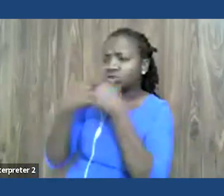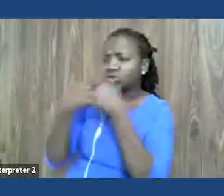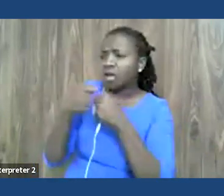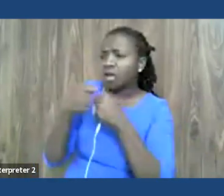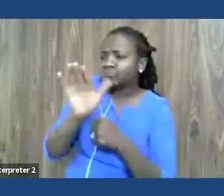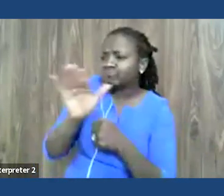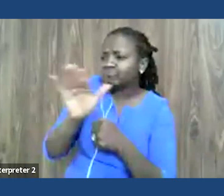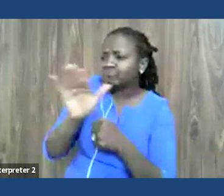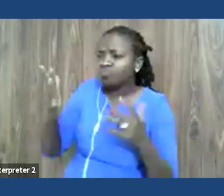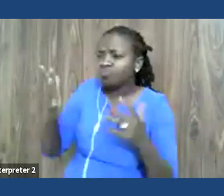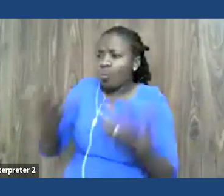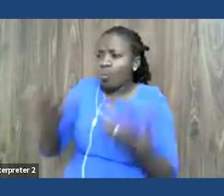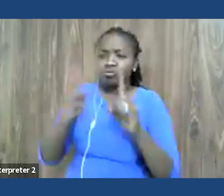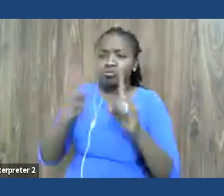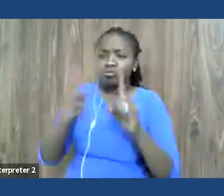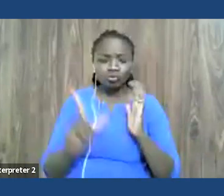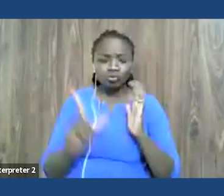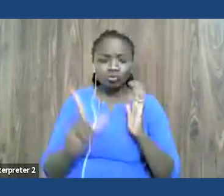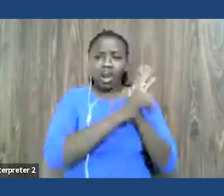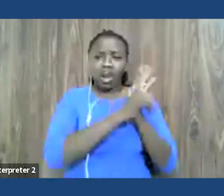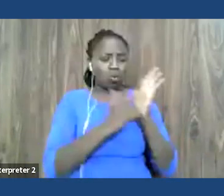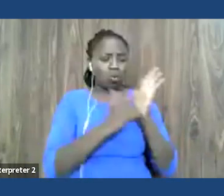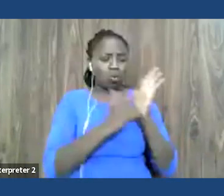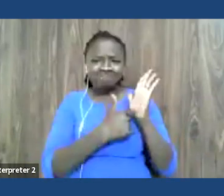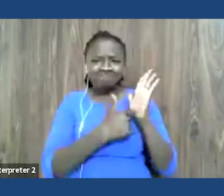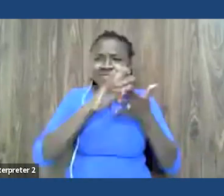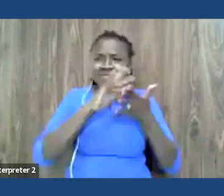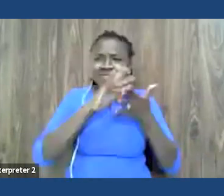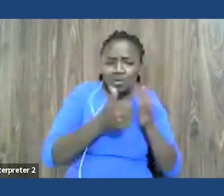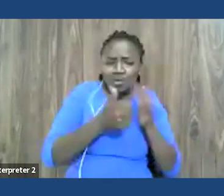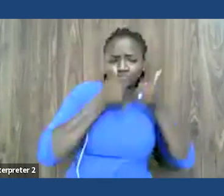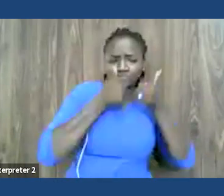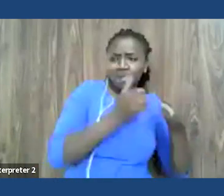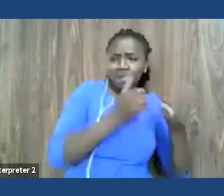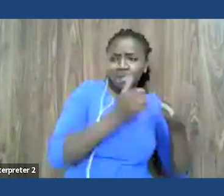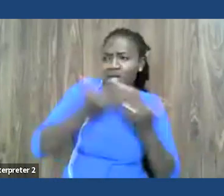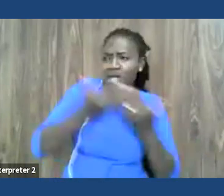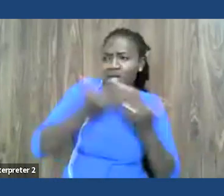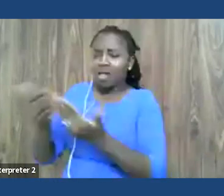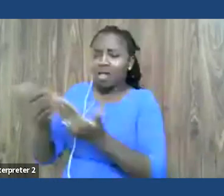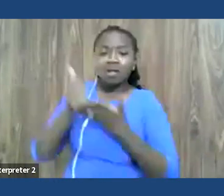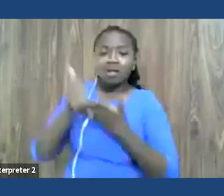As we move on to the next speakers, just because we have such esteemed speak, I want to make